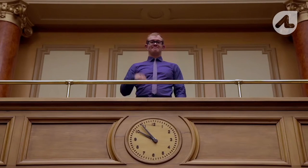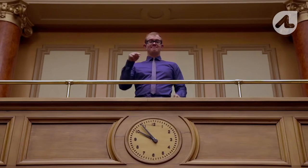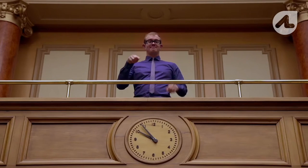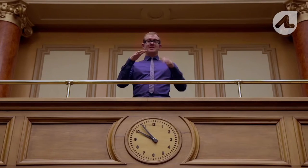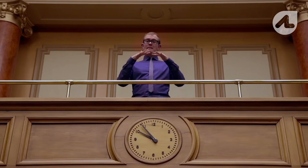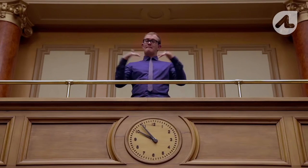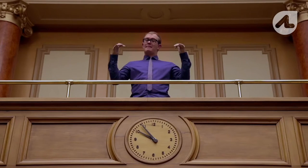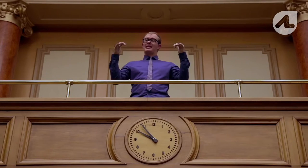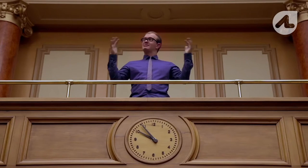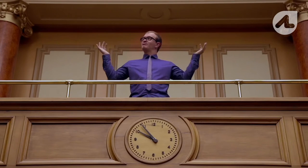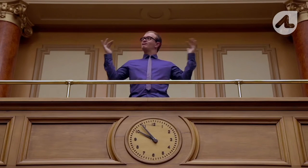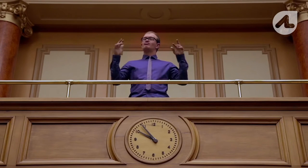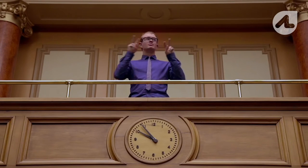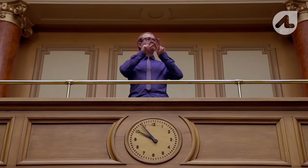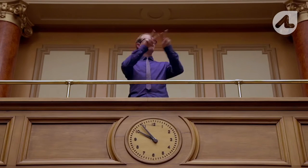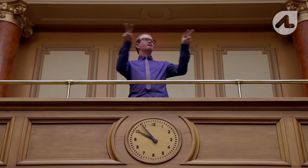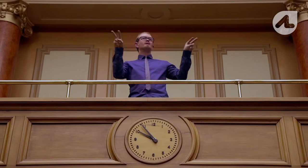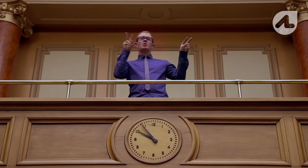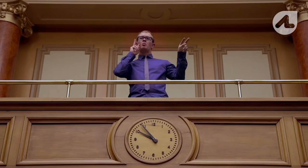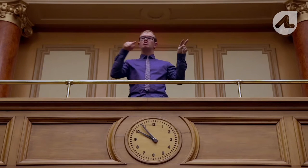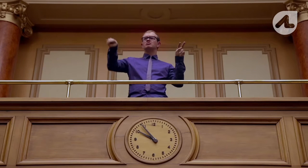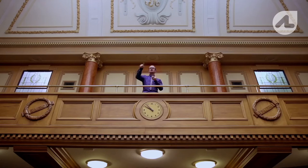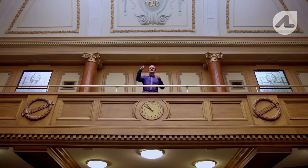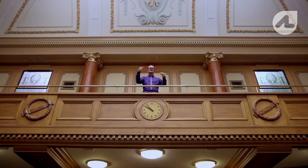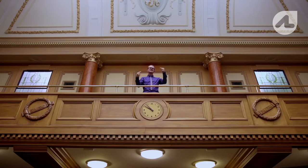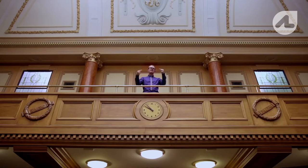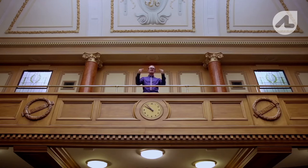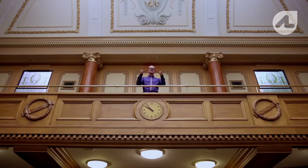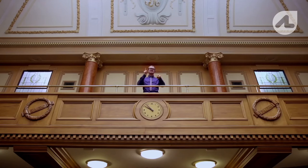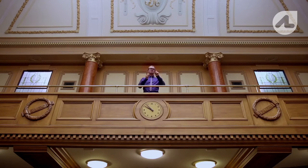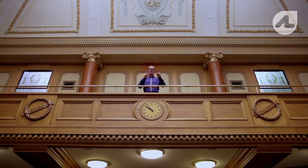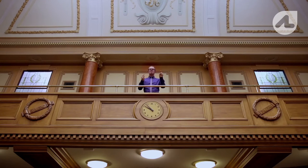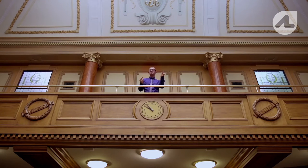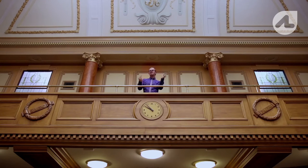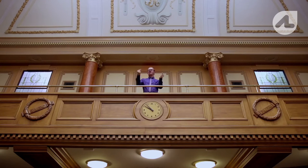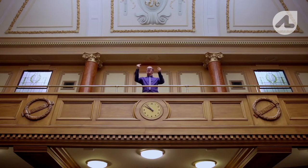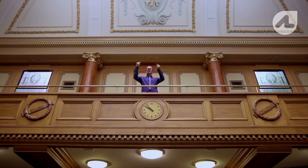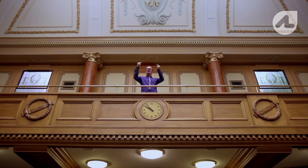This is the public gallery Anyone can come here and watch politicians... ...debate and argue